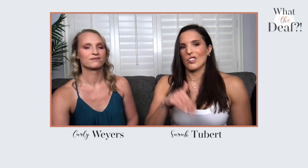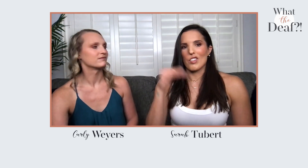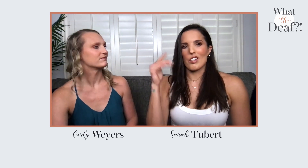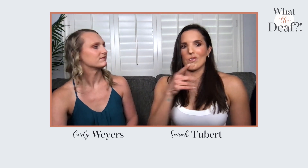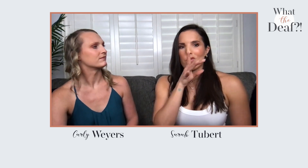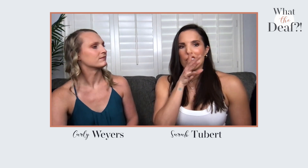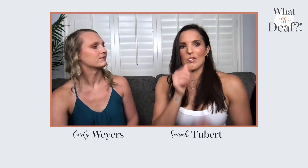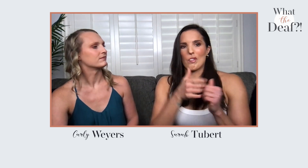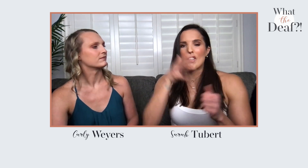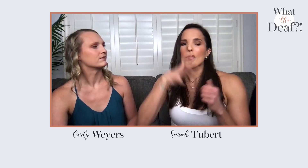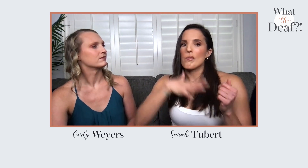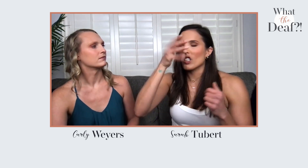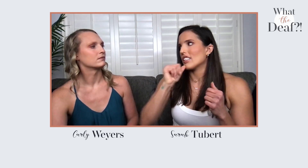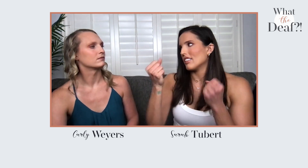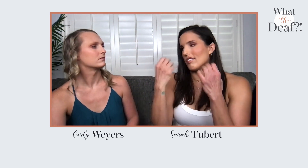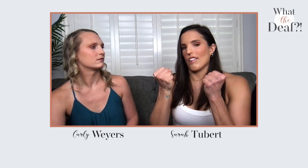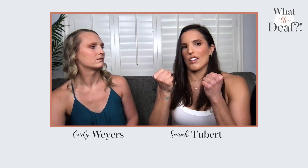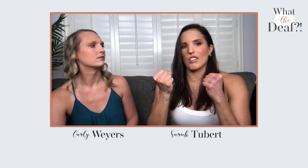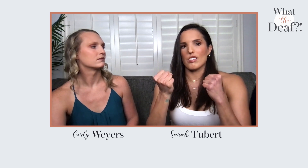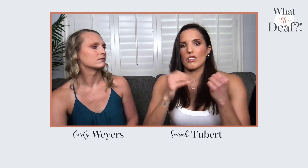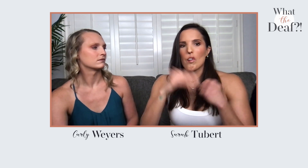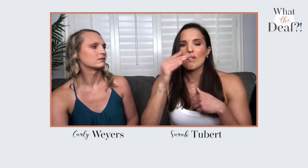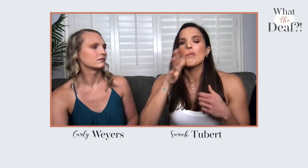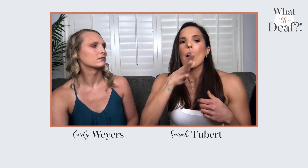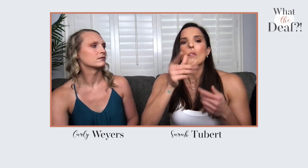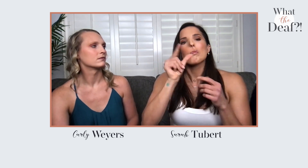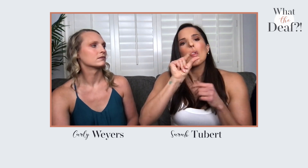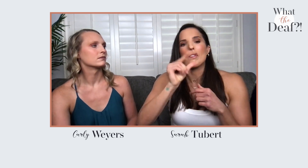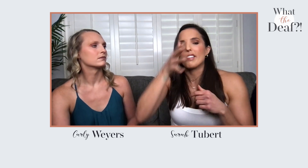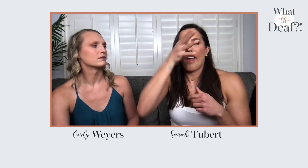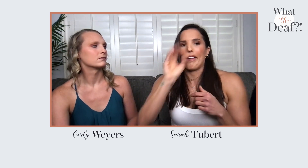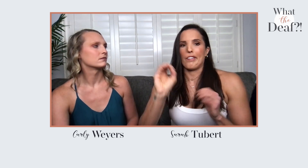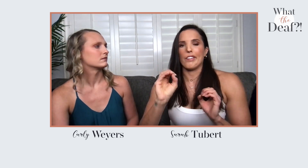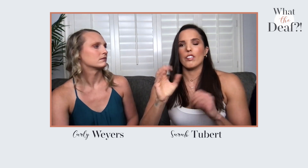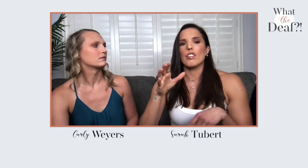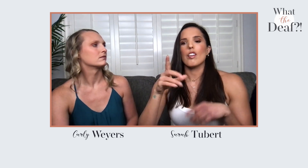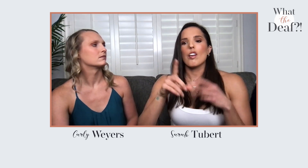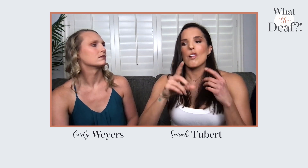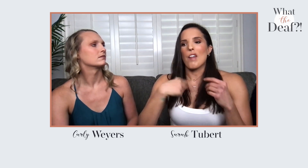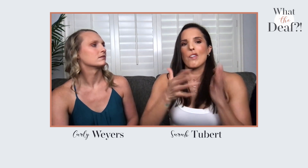I would speak with my parents because my parents didn't sign growing up. I mean, my mom signed a little bit, my dad not so much,